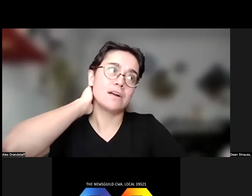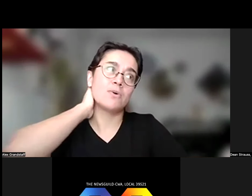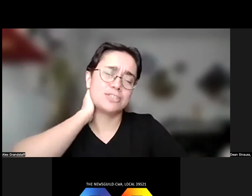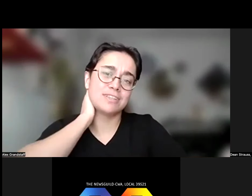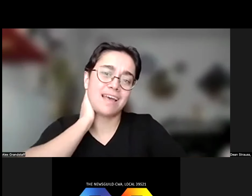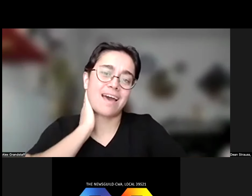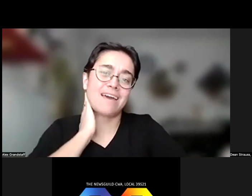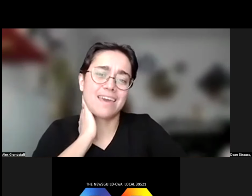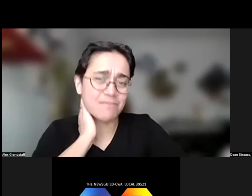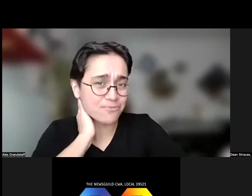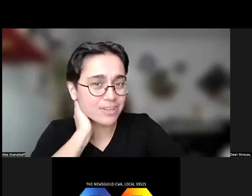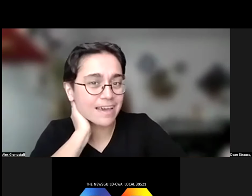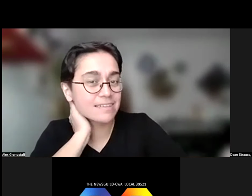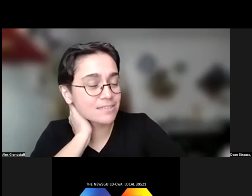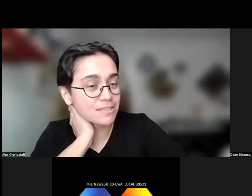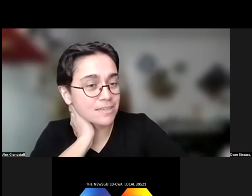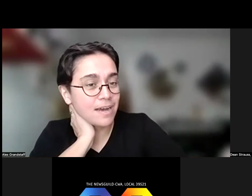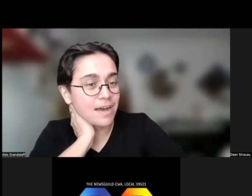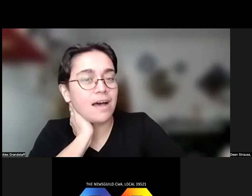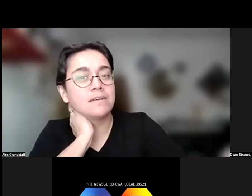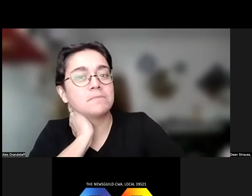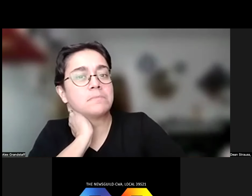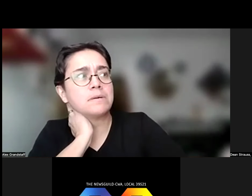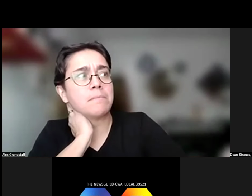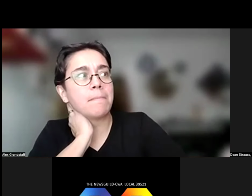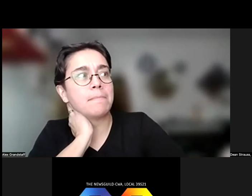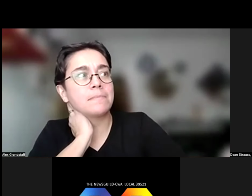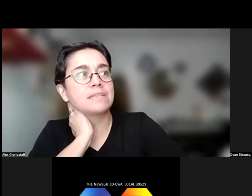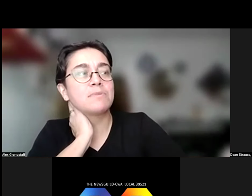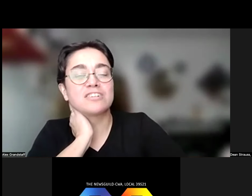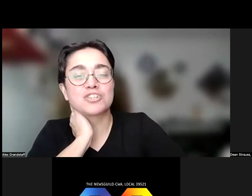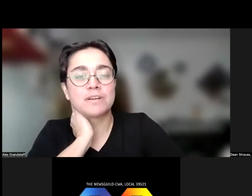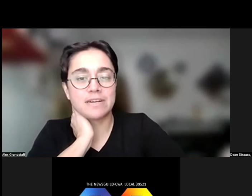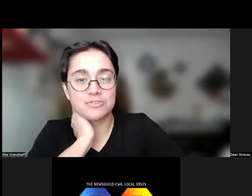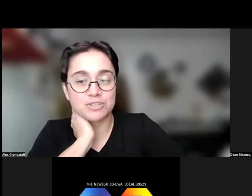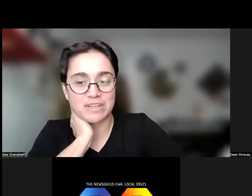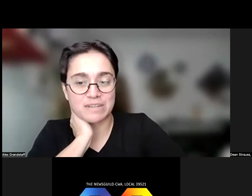let me know if I've answered your question or if you were instead asking what research you